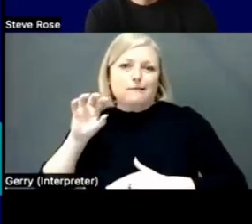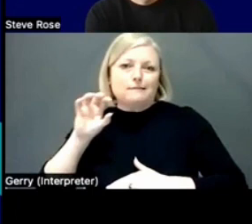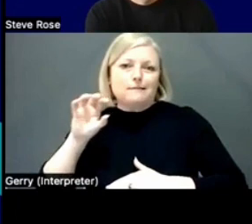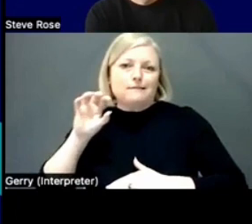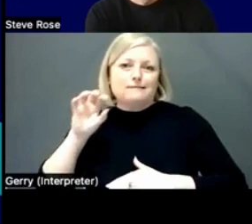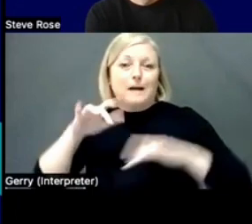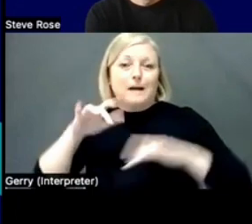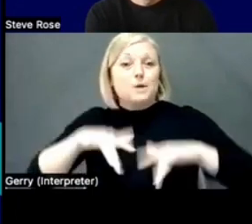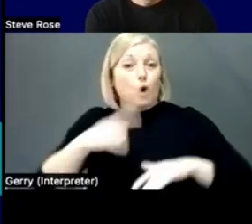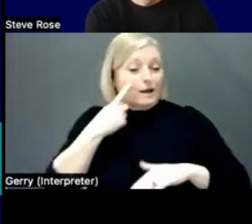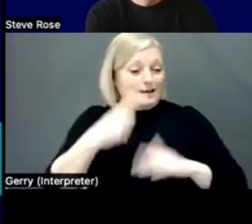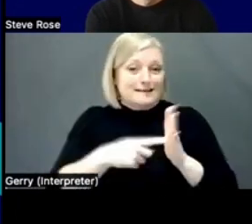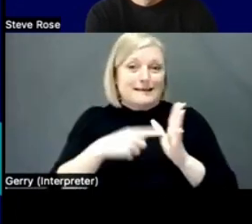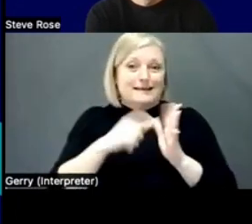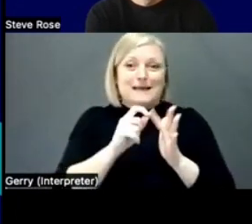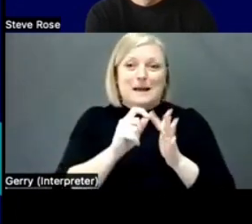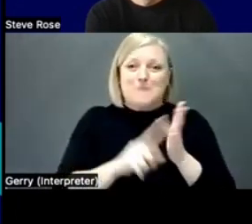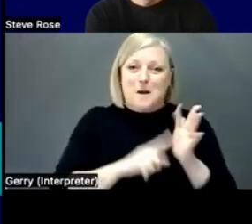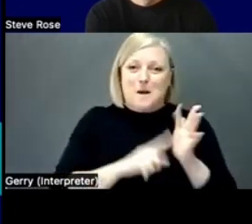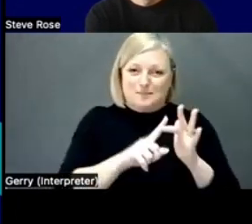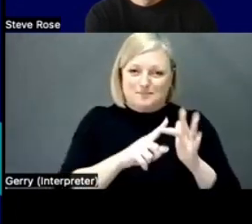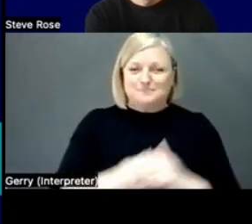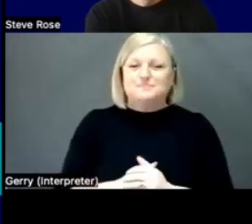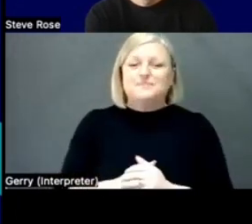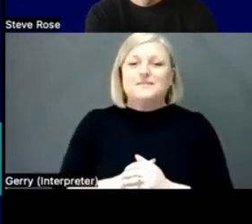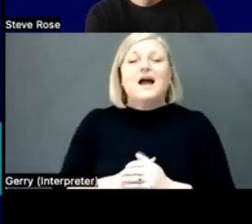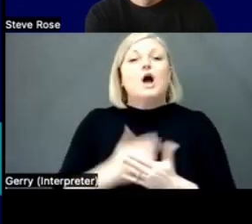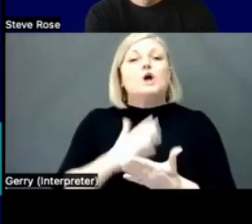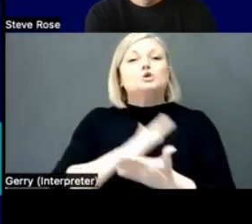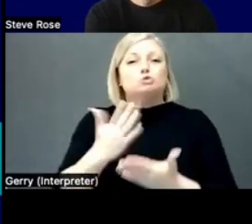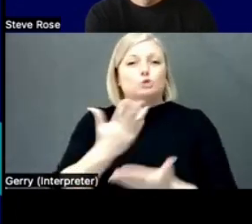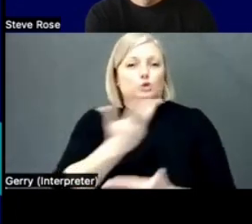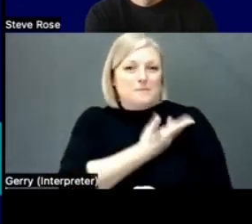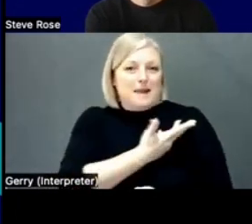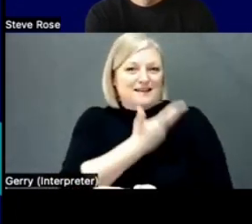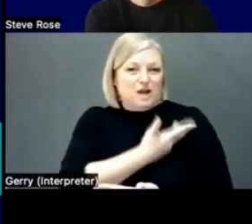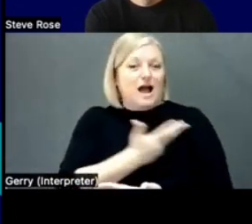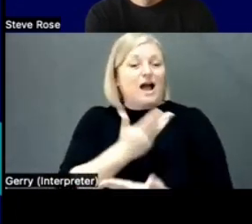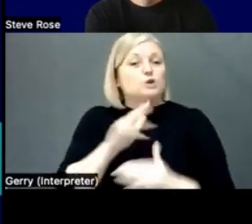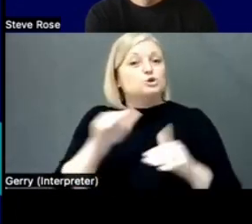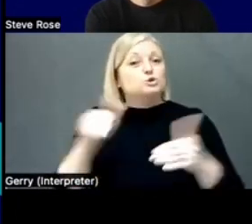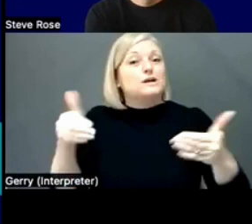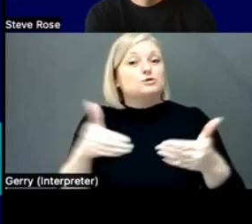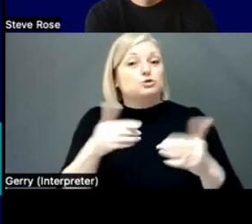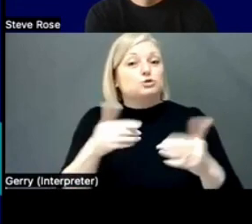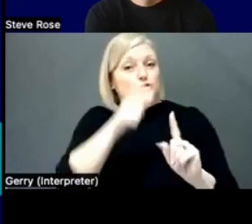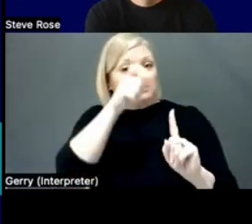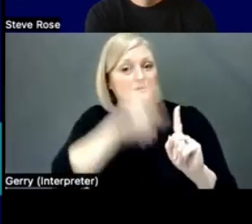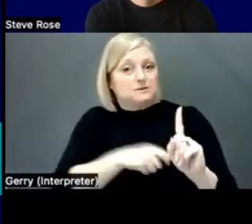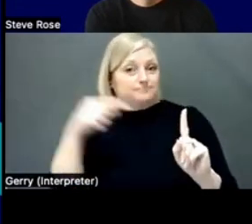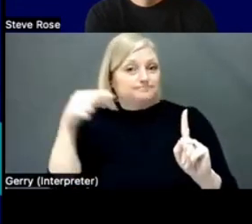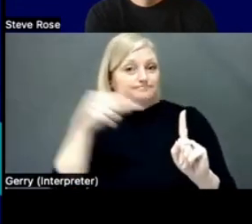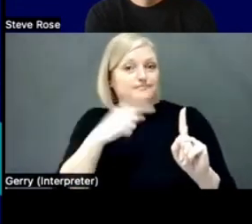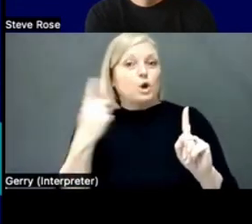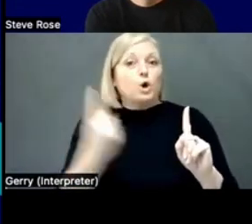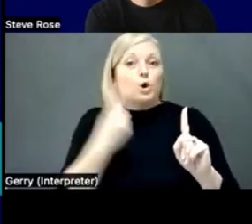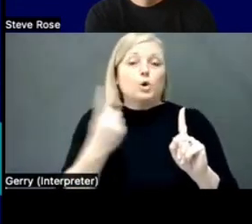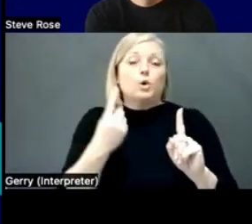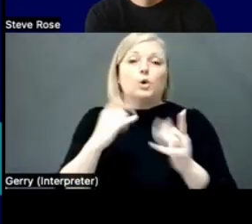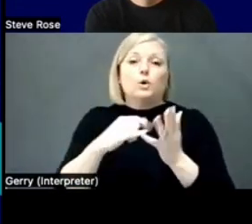I'm now really delighted to introduce Steve Rose, who is a highly skilled speech pathologist and